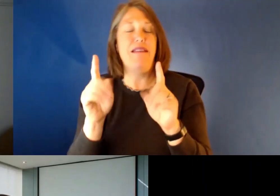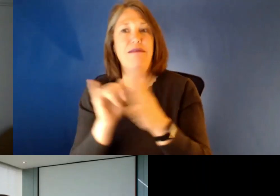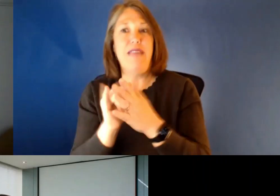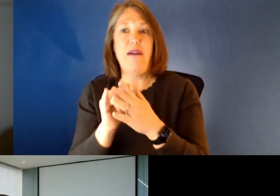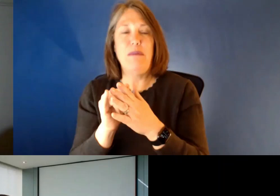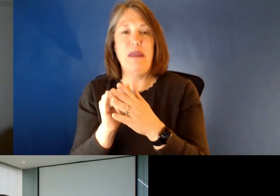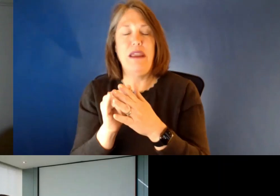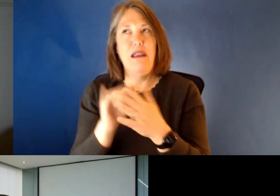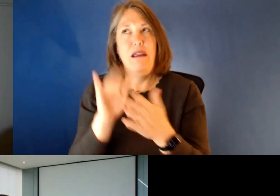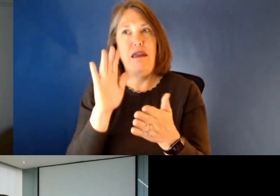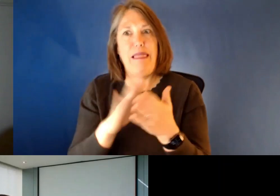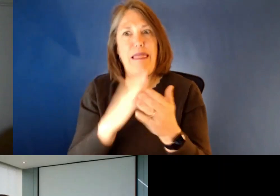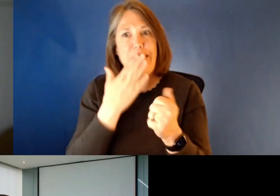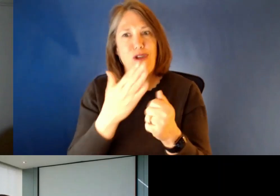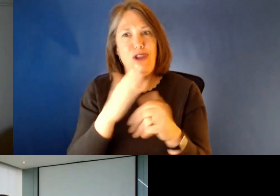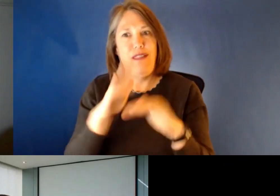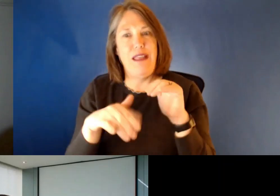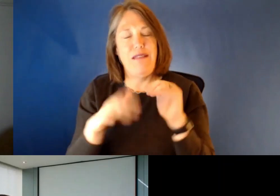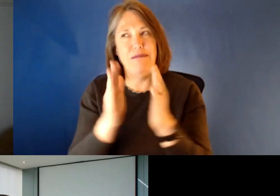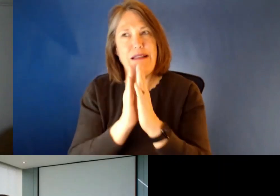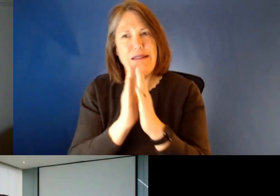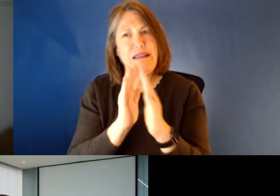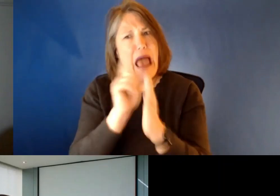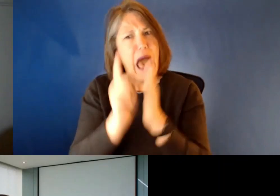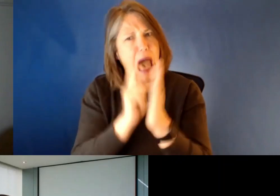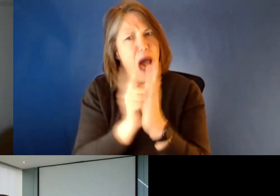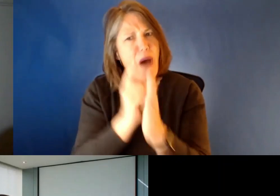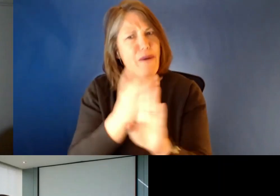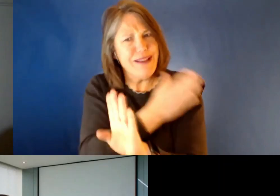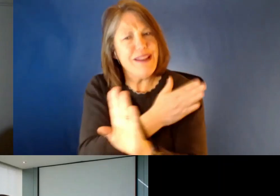asking for it hours in advance, but we have additional supports